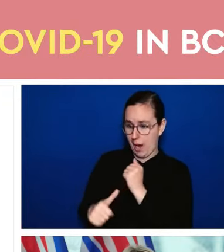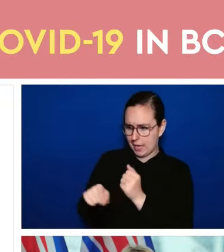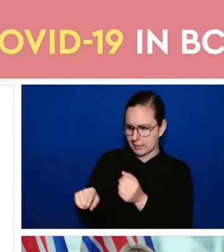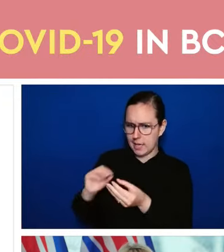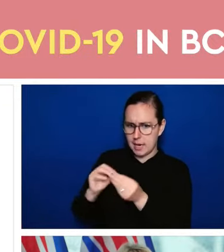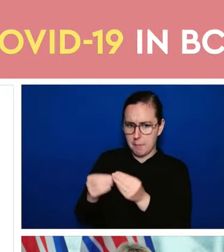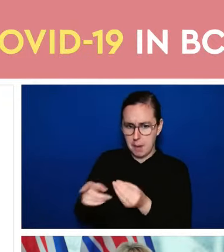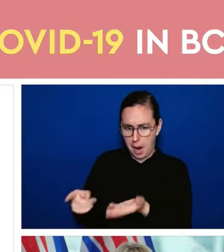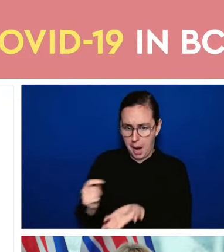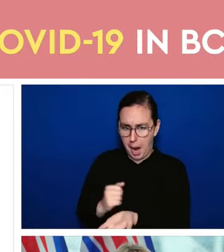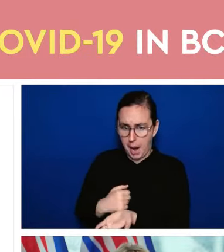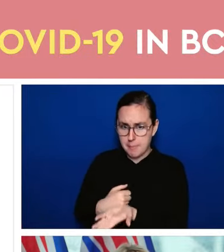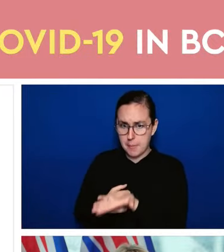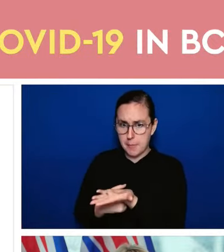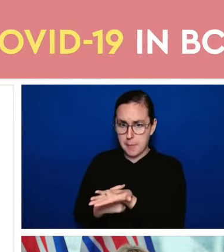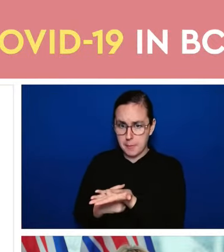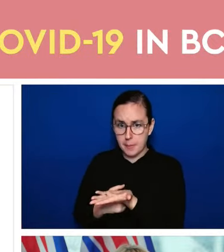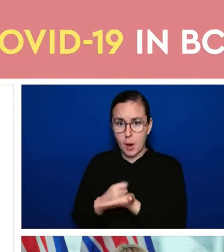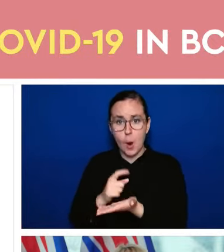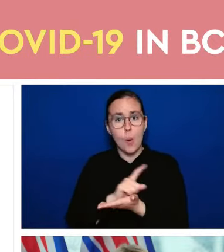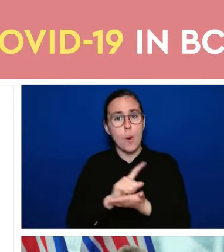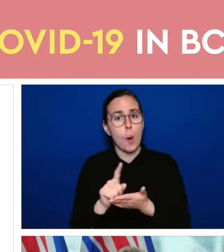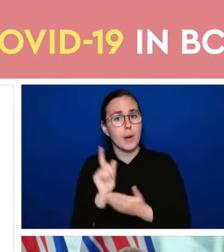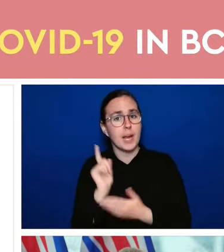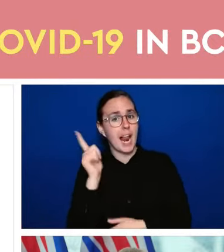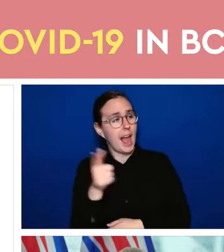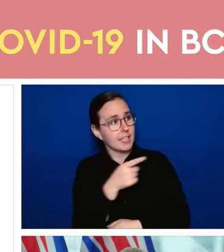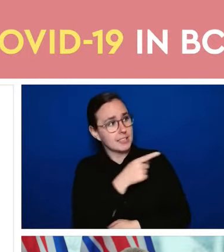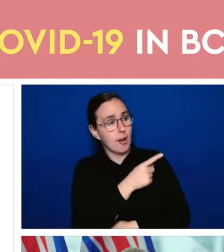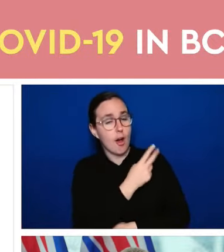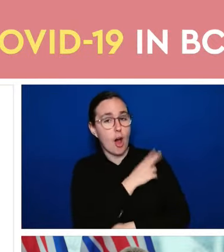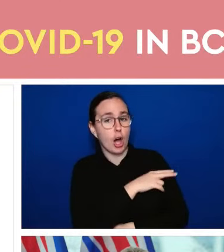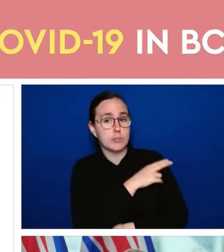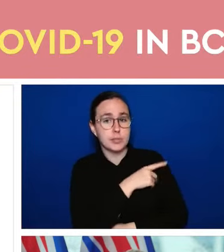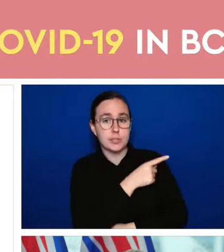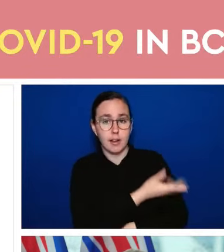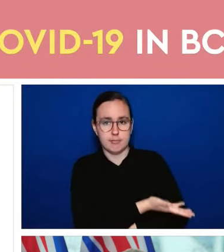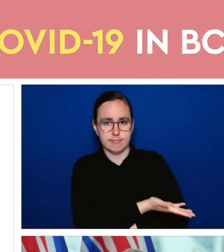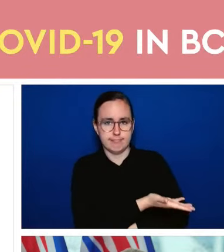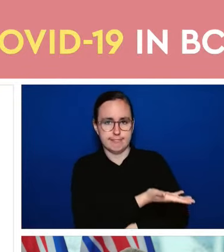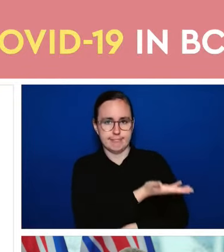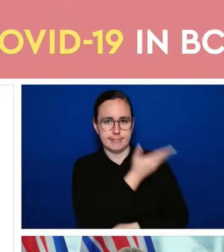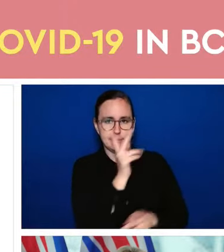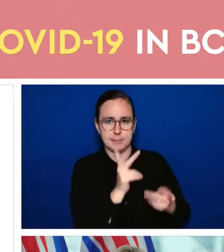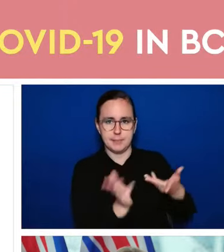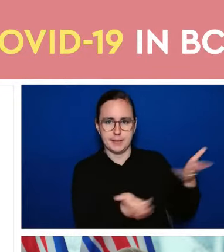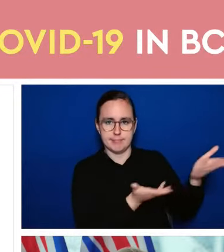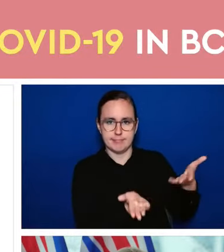for us in the interesting what. What the cover climate is in our communities so we are extending